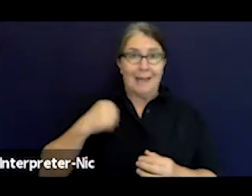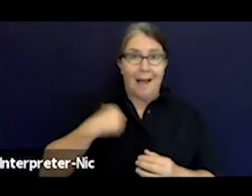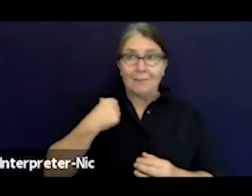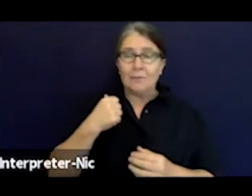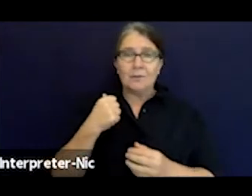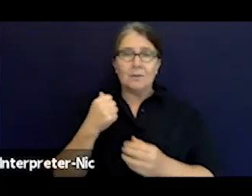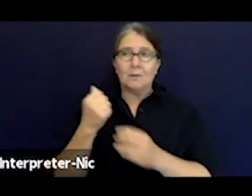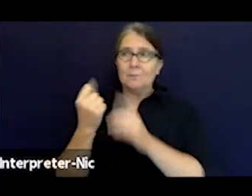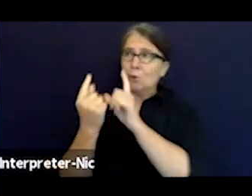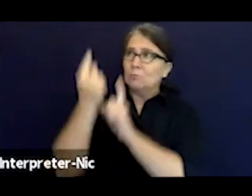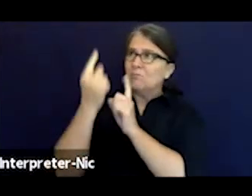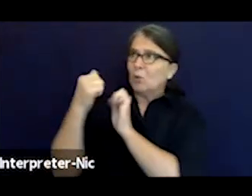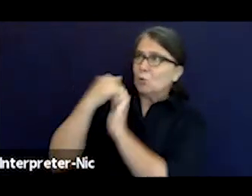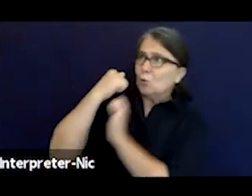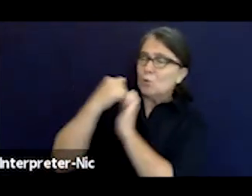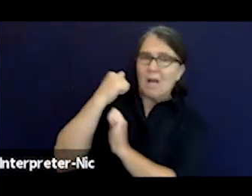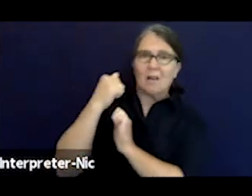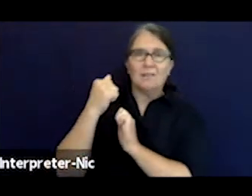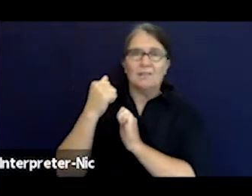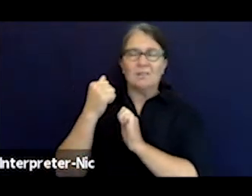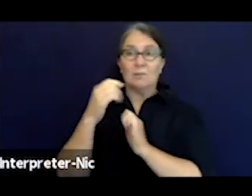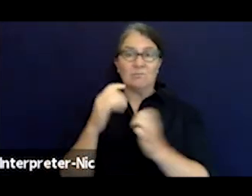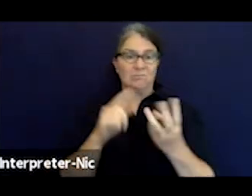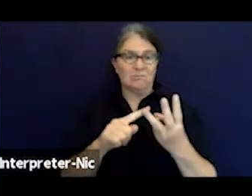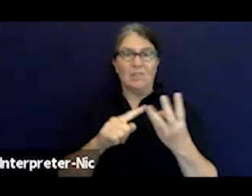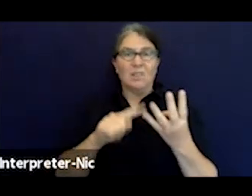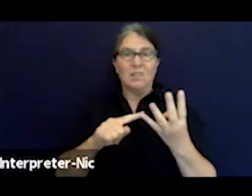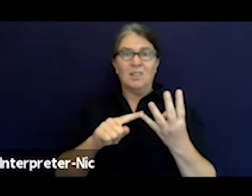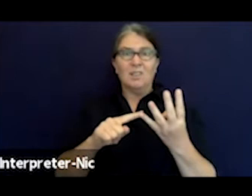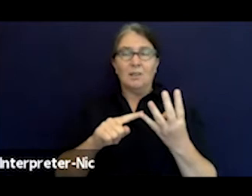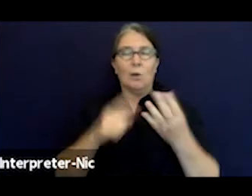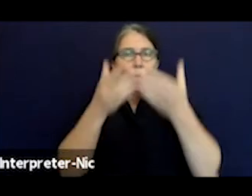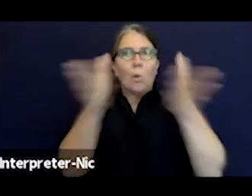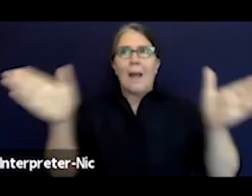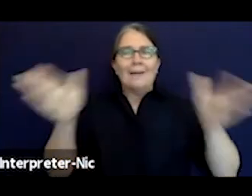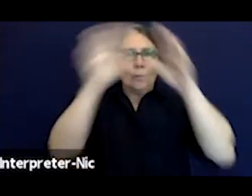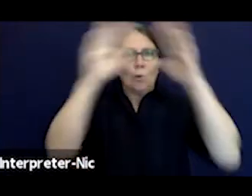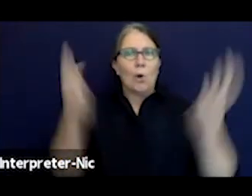and how do they interact with the wider world as part of their studies. If there is one way for